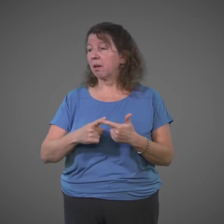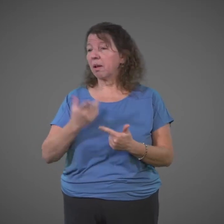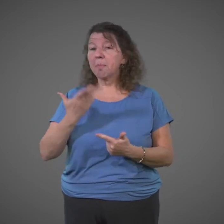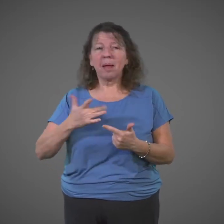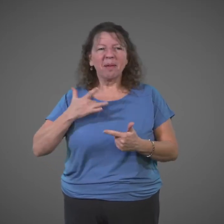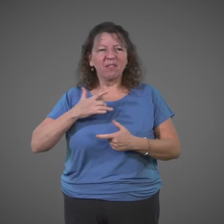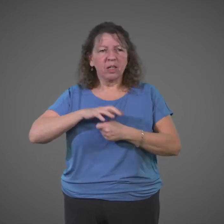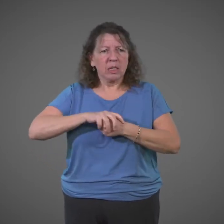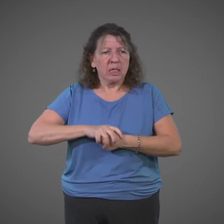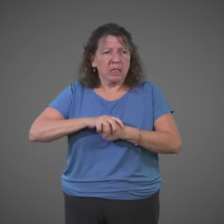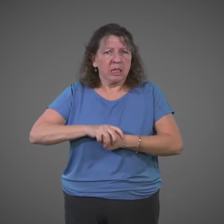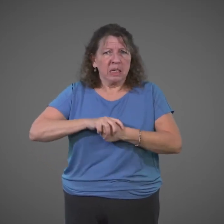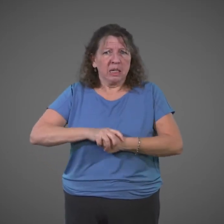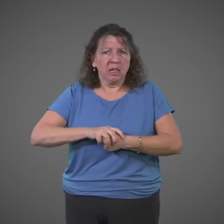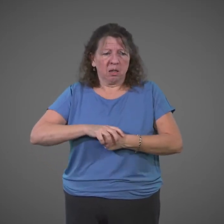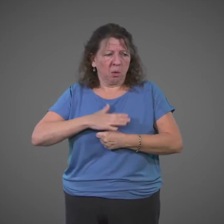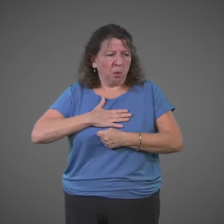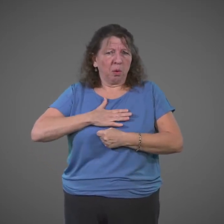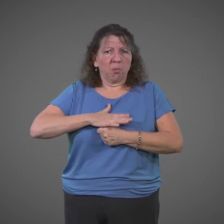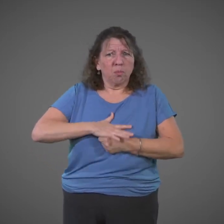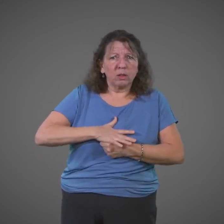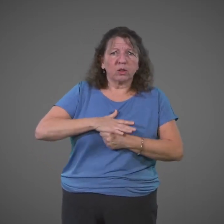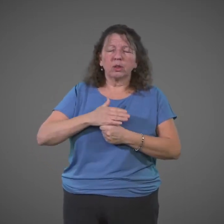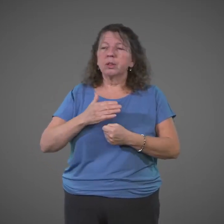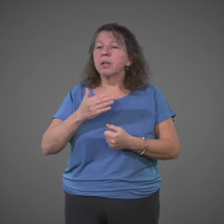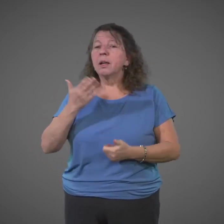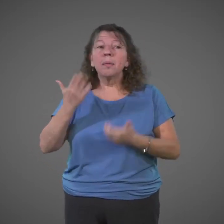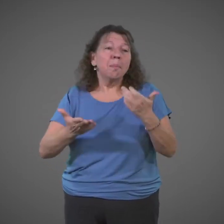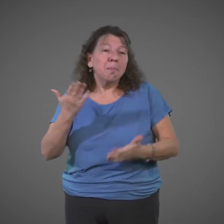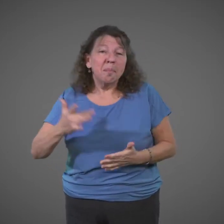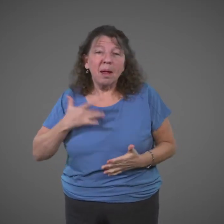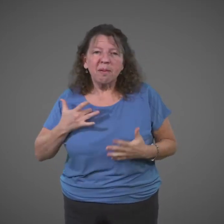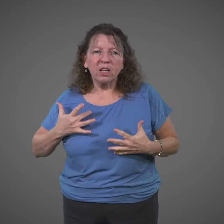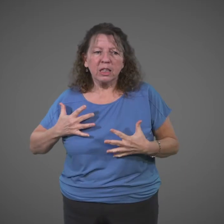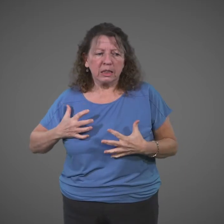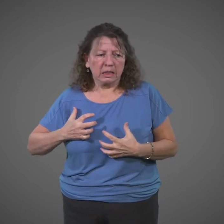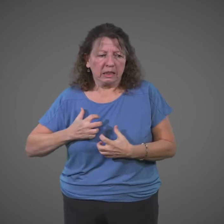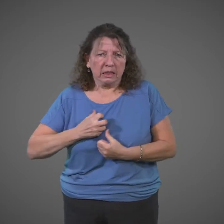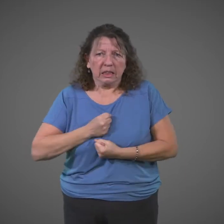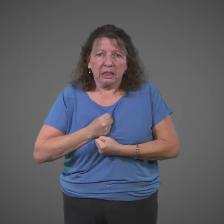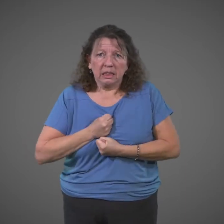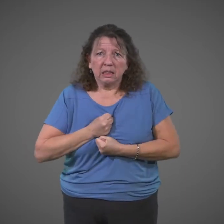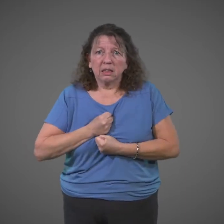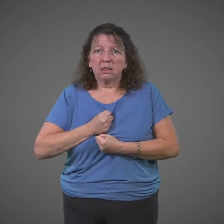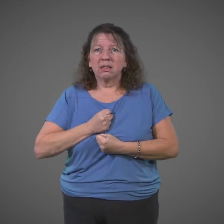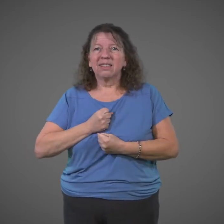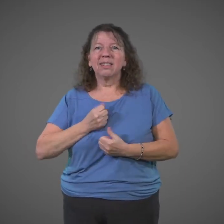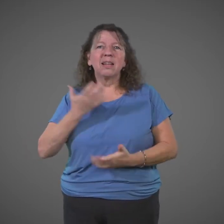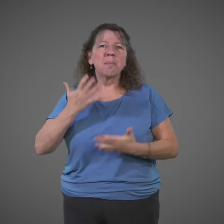You might feel pressure in your chest. Or you might feel tightness in your chest.